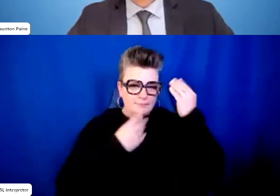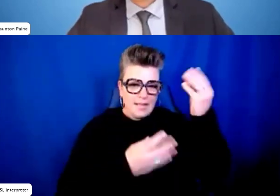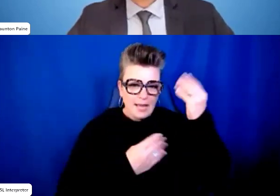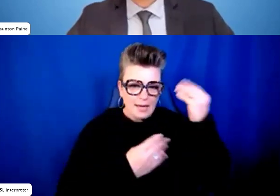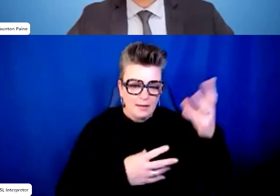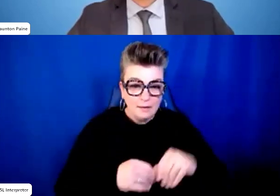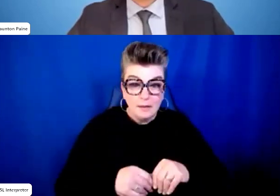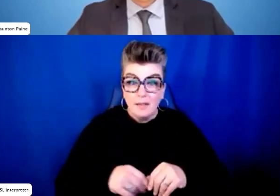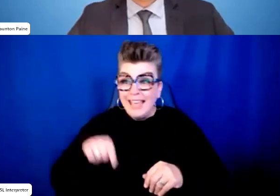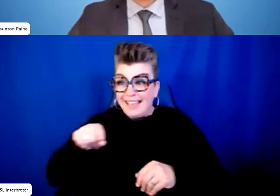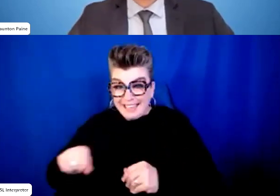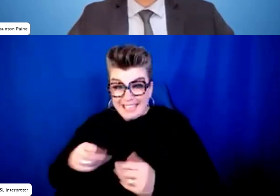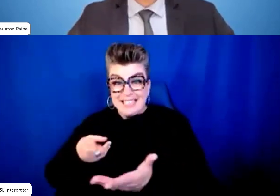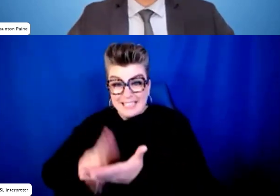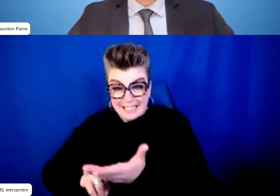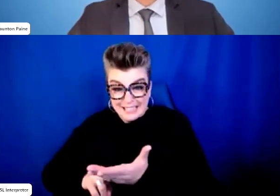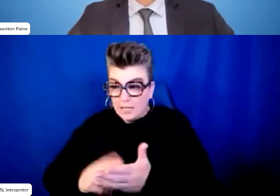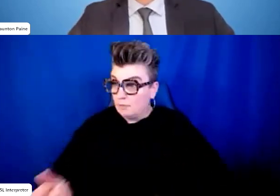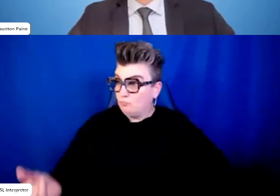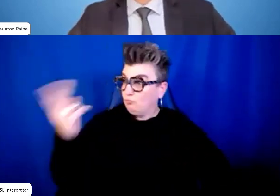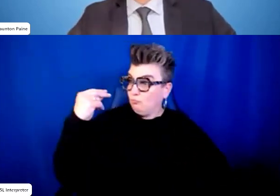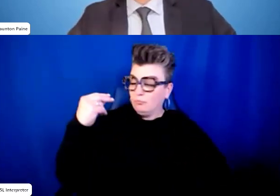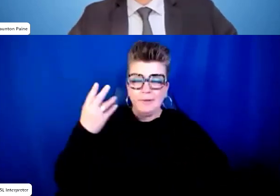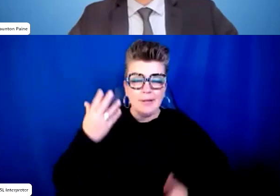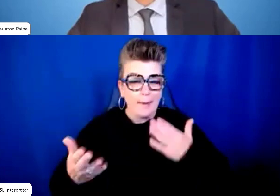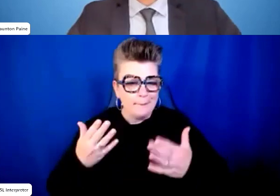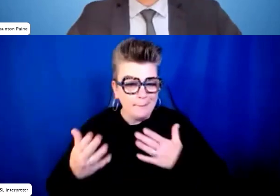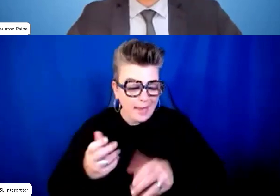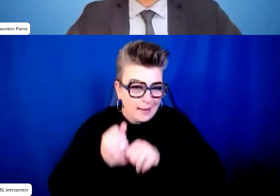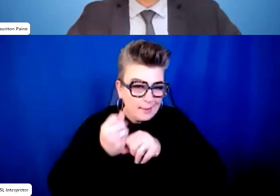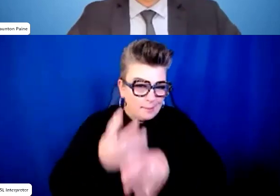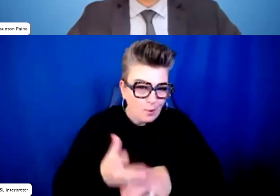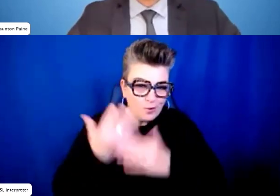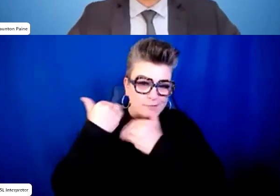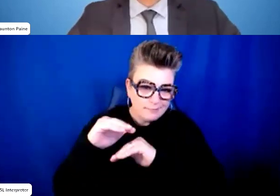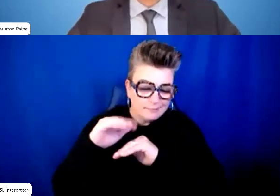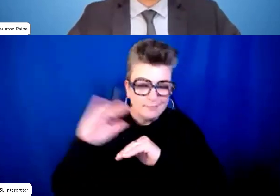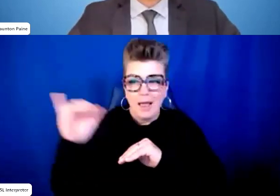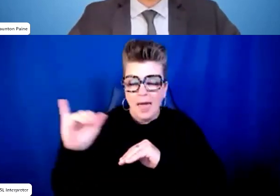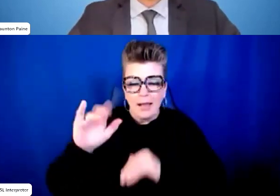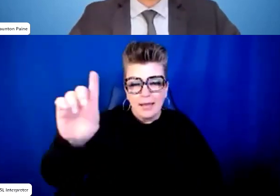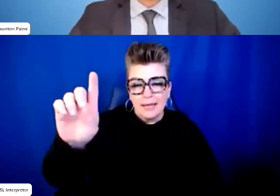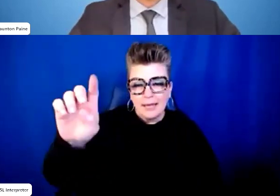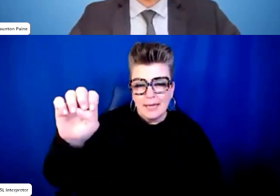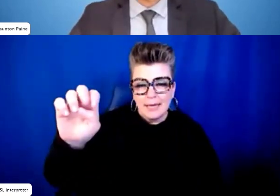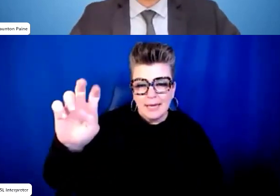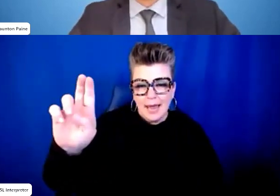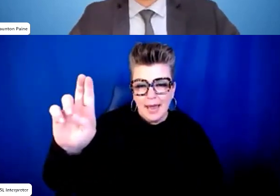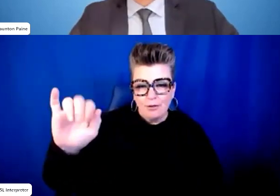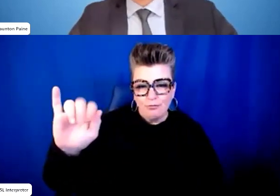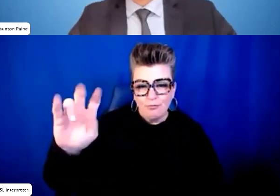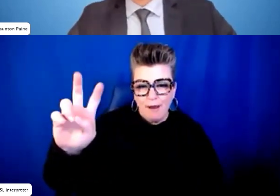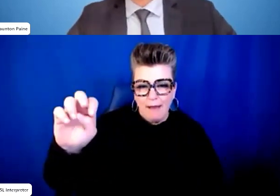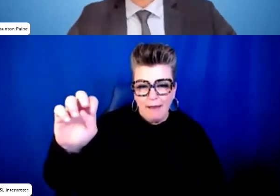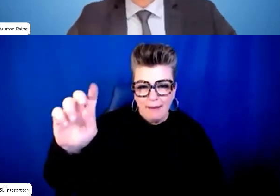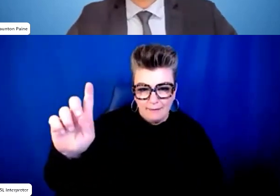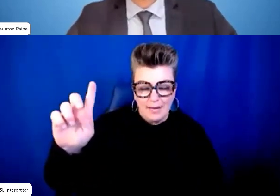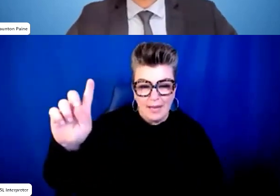restrictions on how things like derived data, you know, can be shared. And I think the policy has been pretty clear